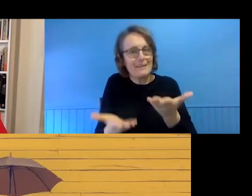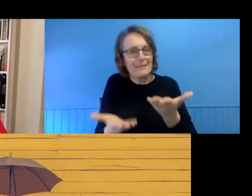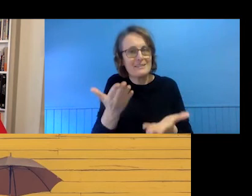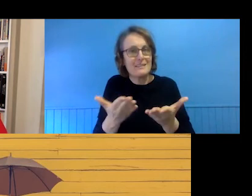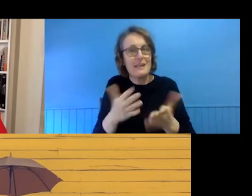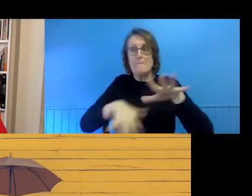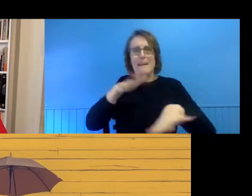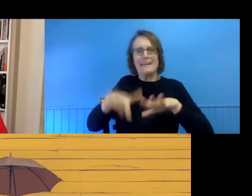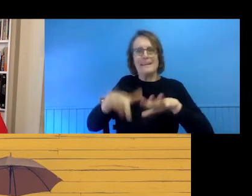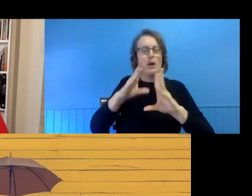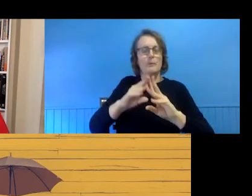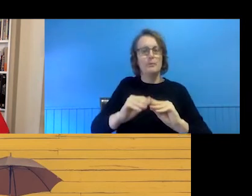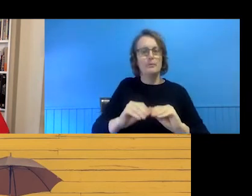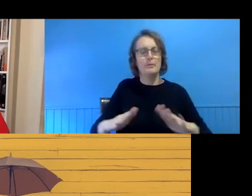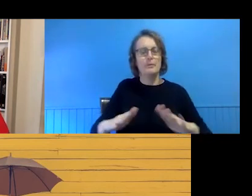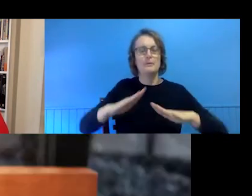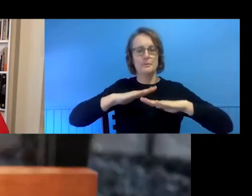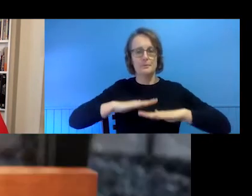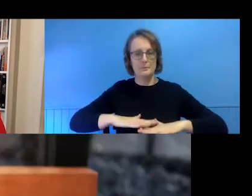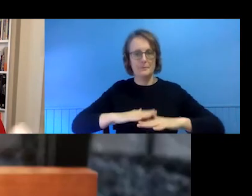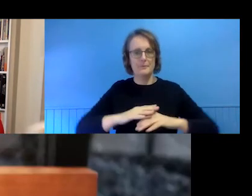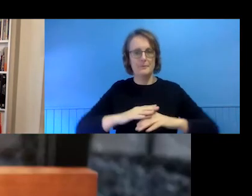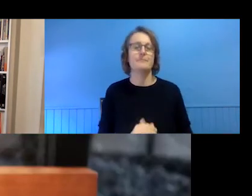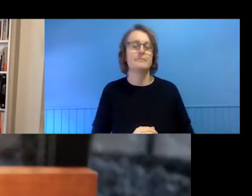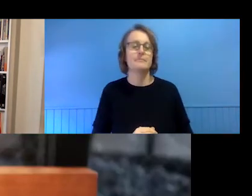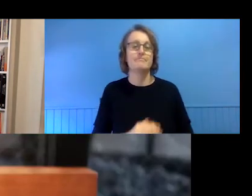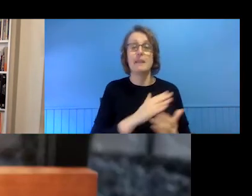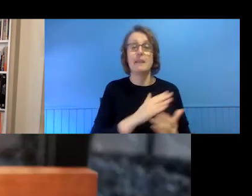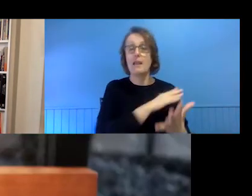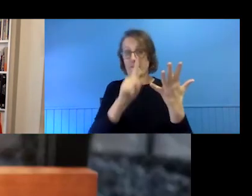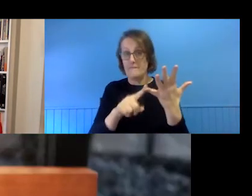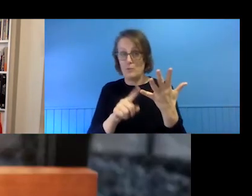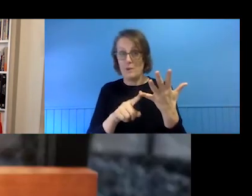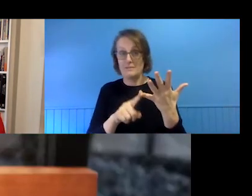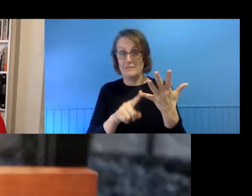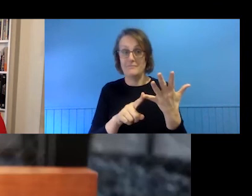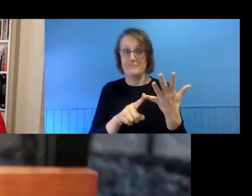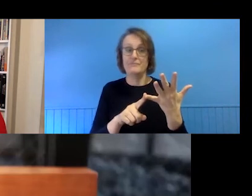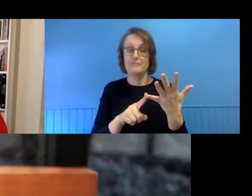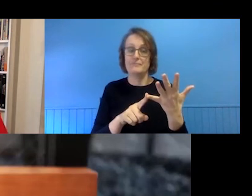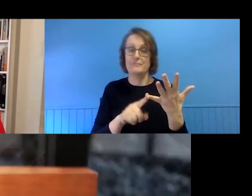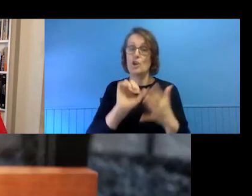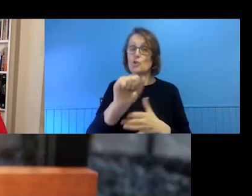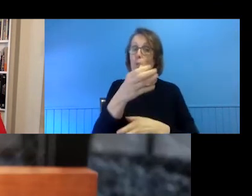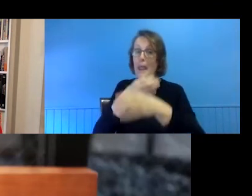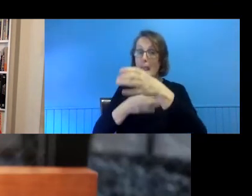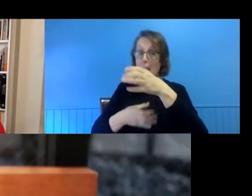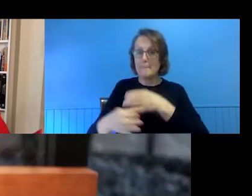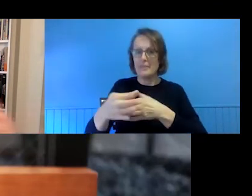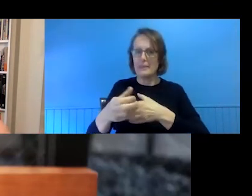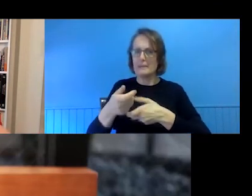can. My final tip is to supercharge your empathy. This is drawing back